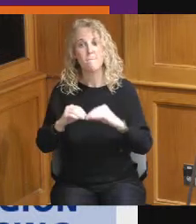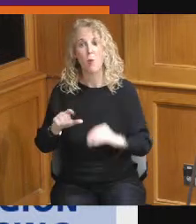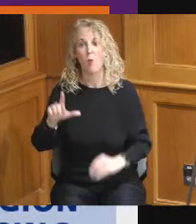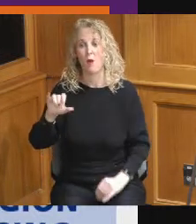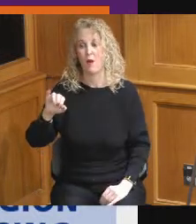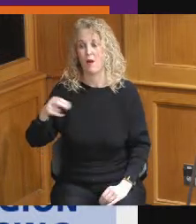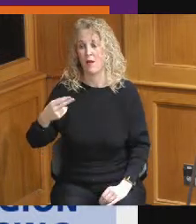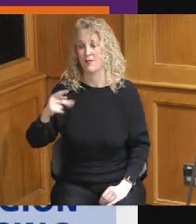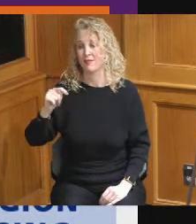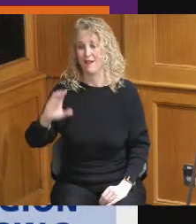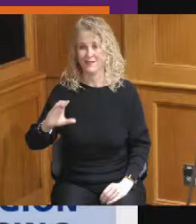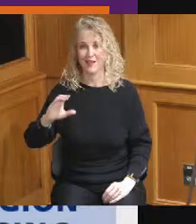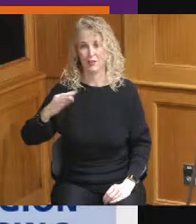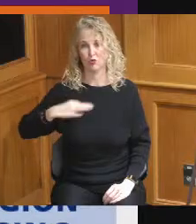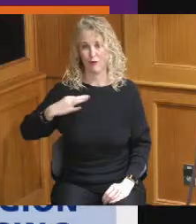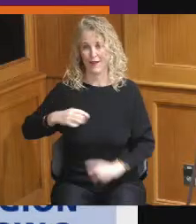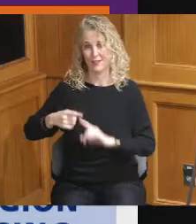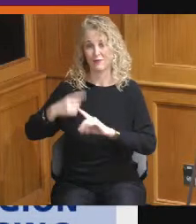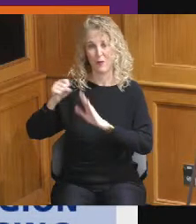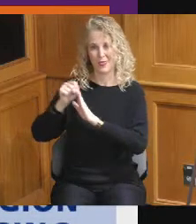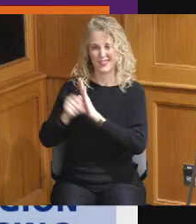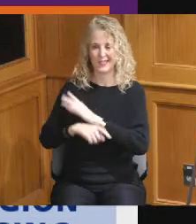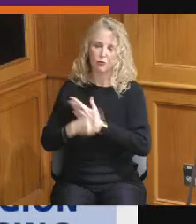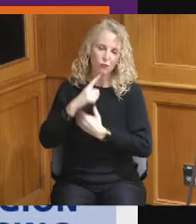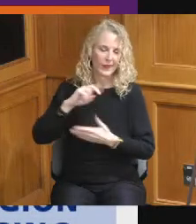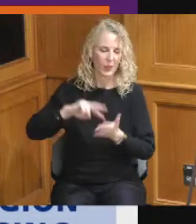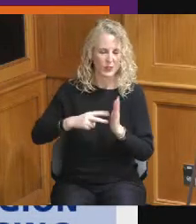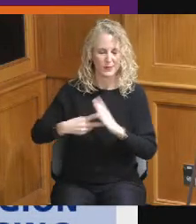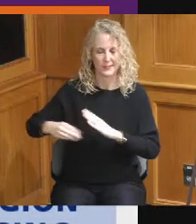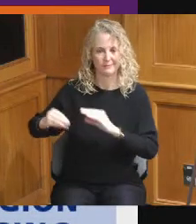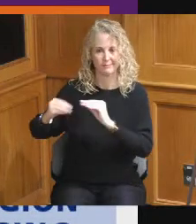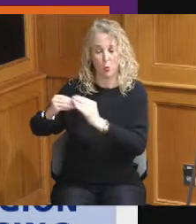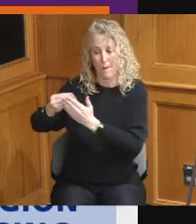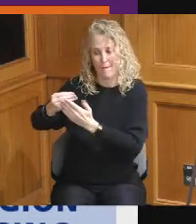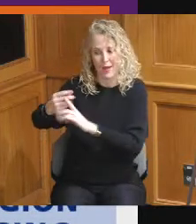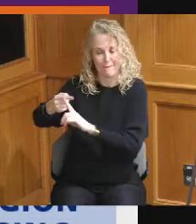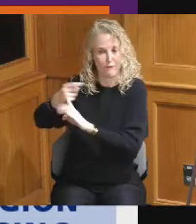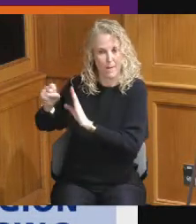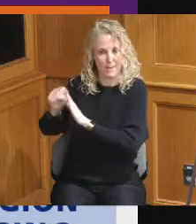of the state or how do we get more funding out of the state just period and one and we've got a lot